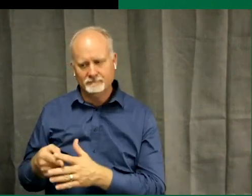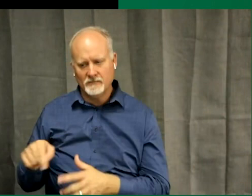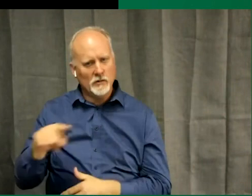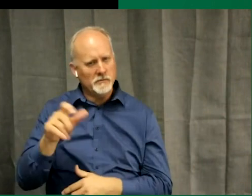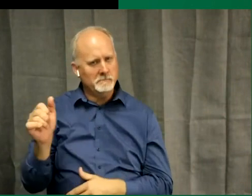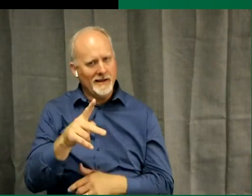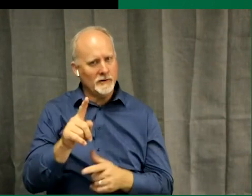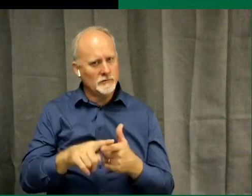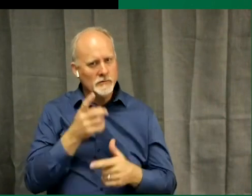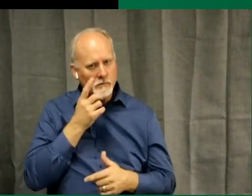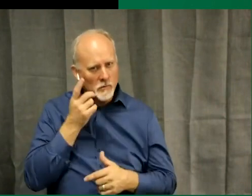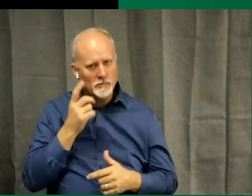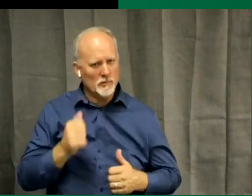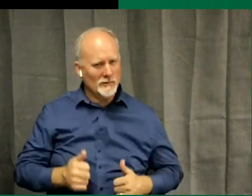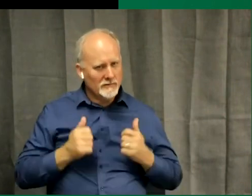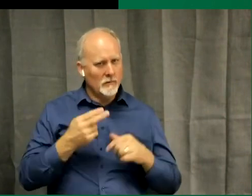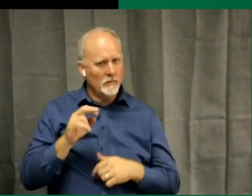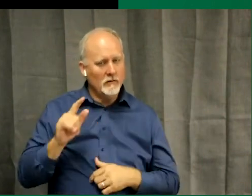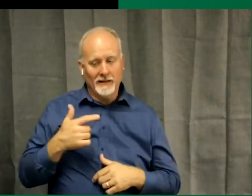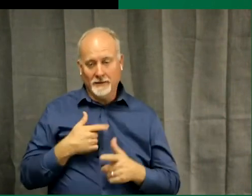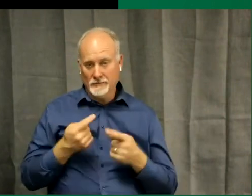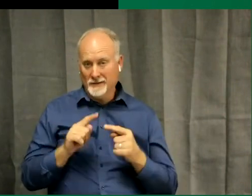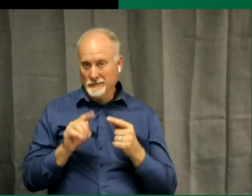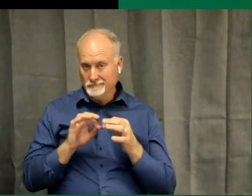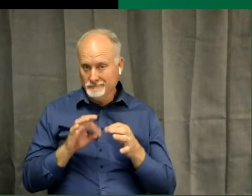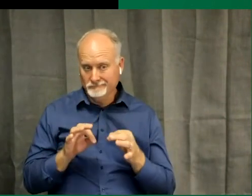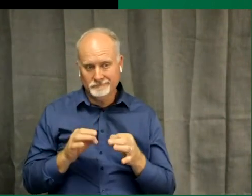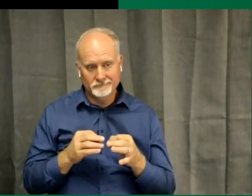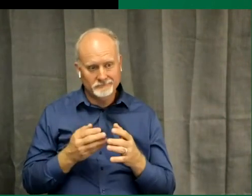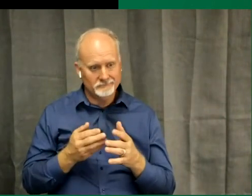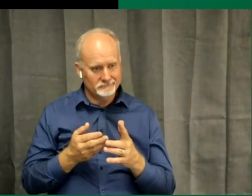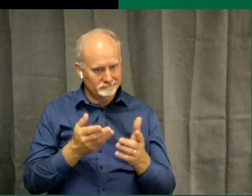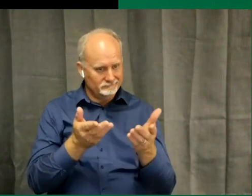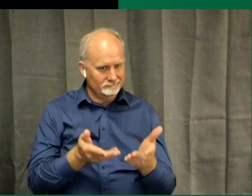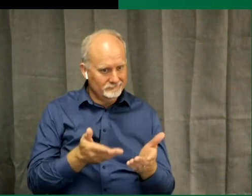know you have a lot of questions and i try to address some of those through my slides as you